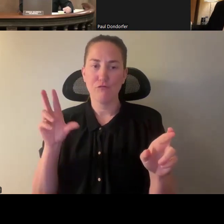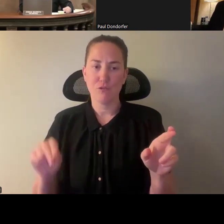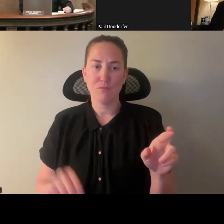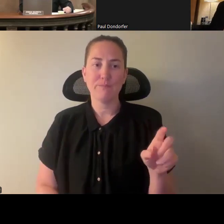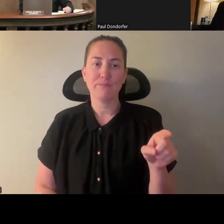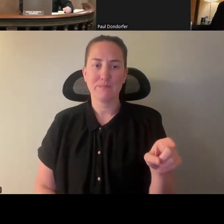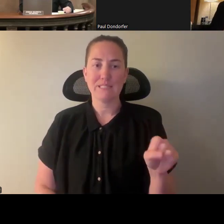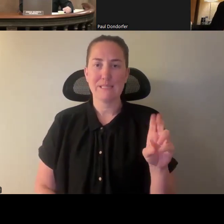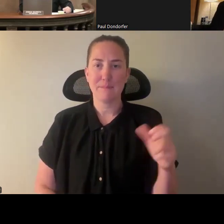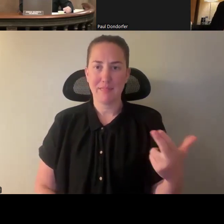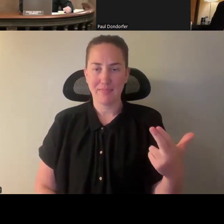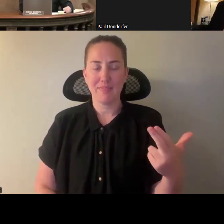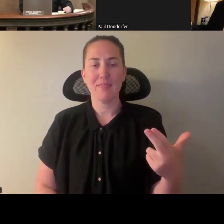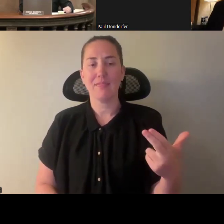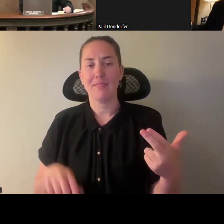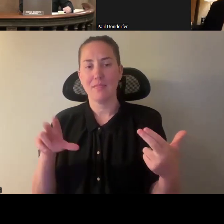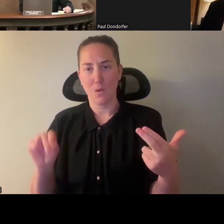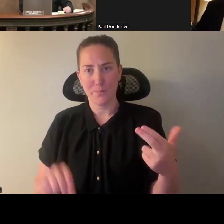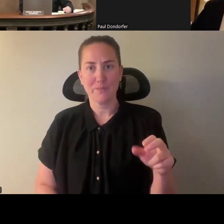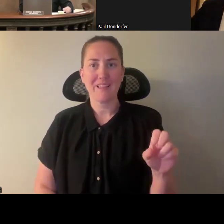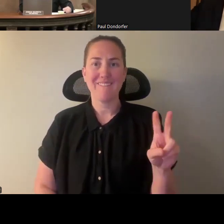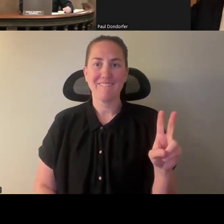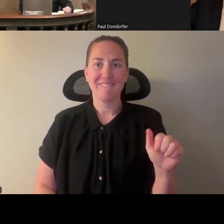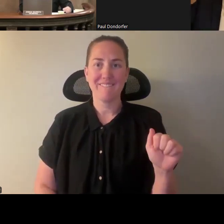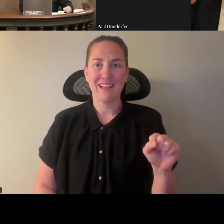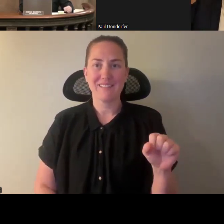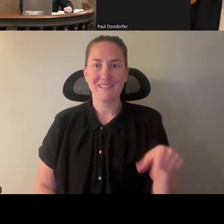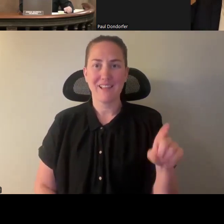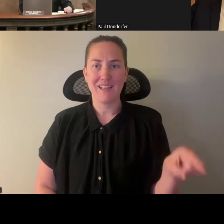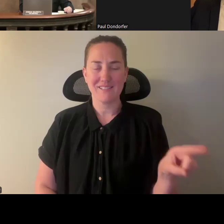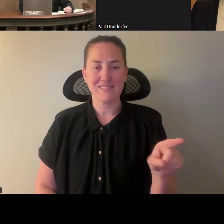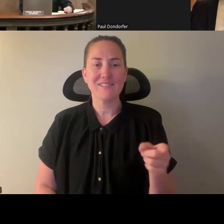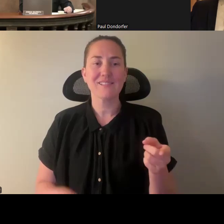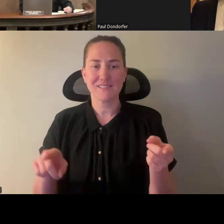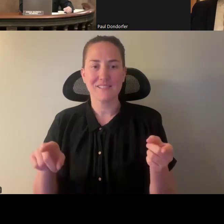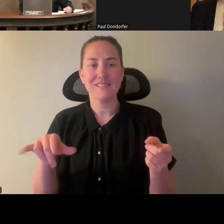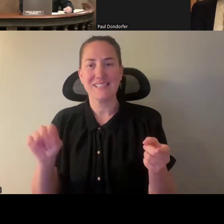no Miss Smith Miss Smith votes no Miss Vasquez Simmons Miss Vasquez Simmons votes yes President